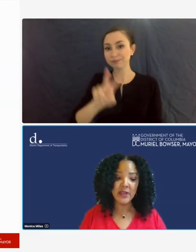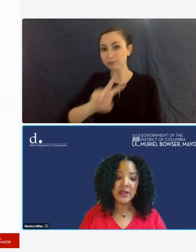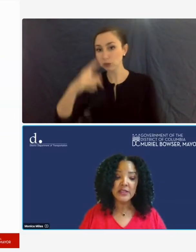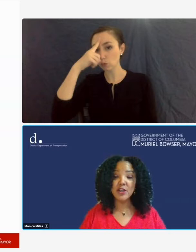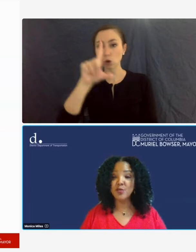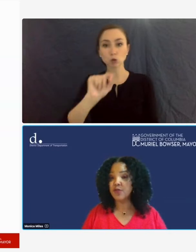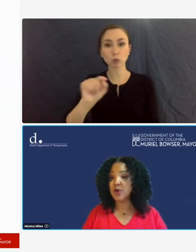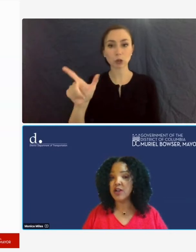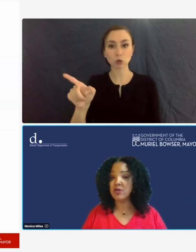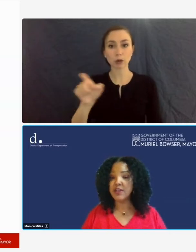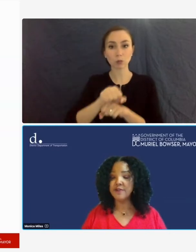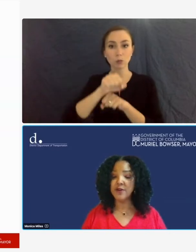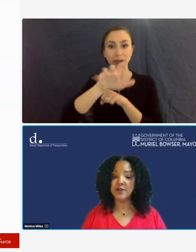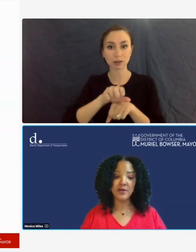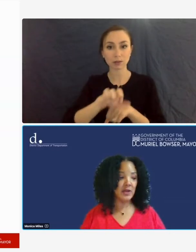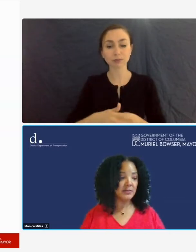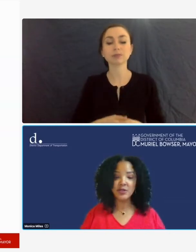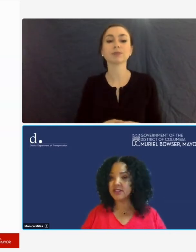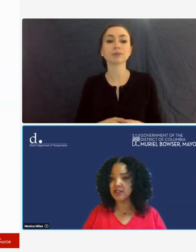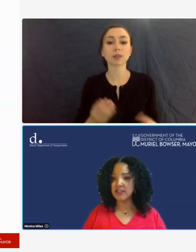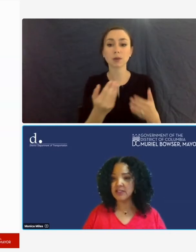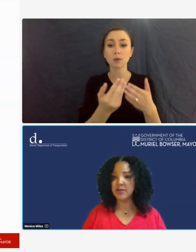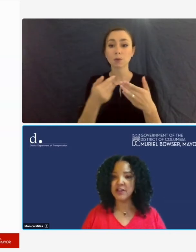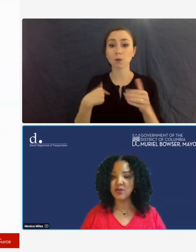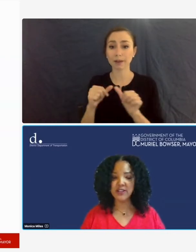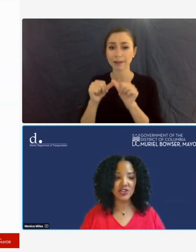so before i go any further um is it does anybody have any questions